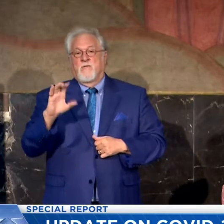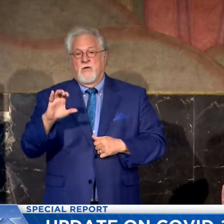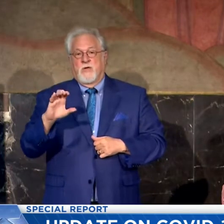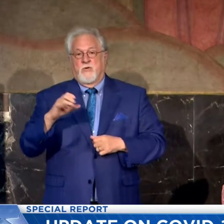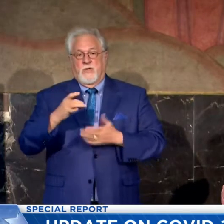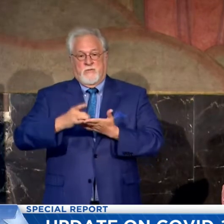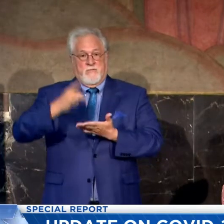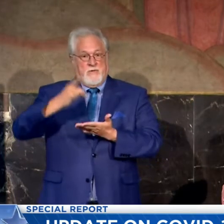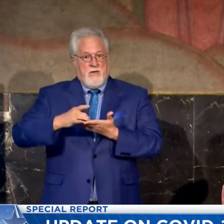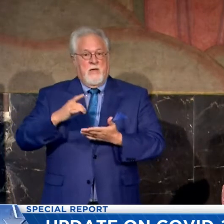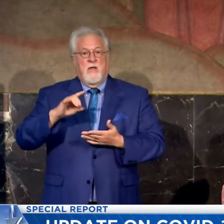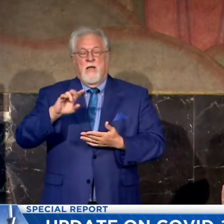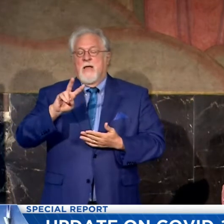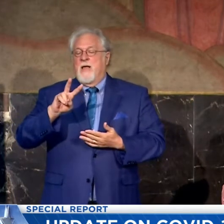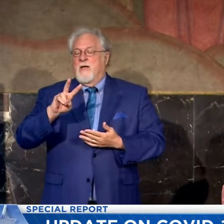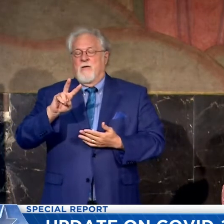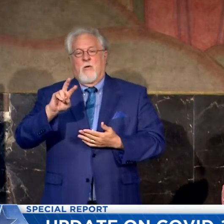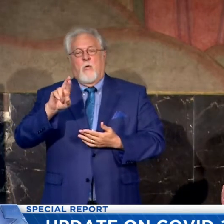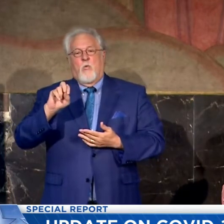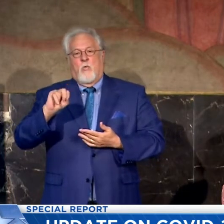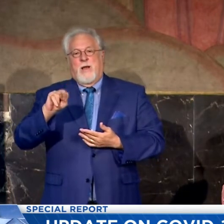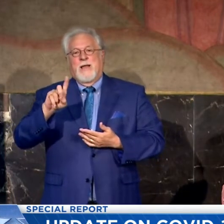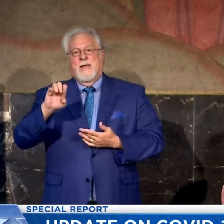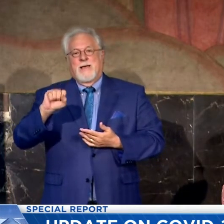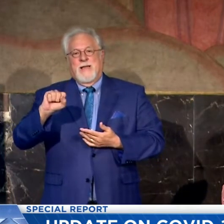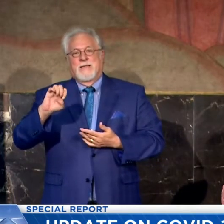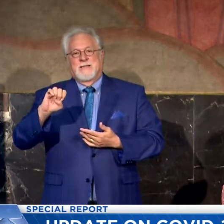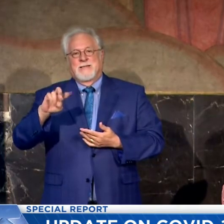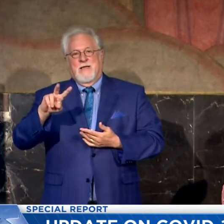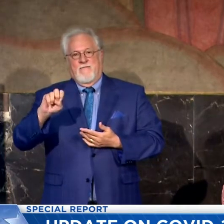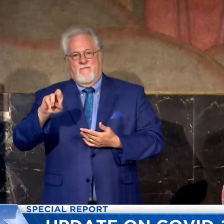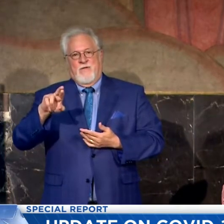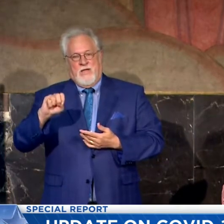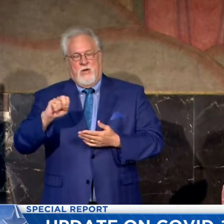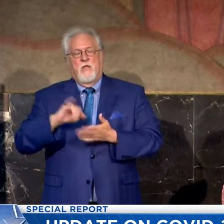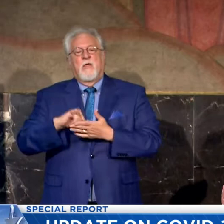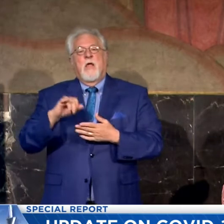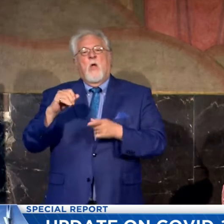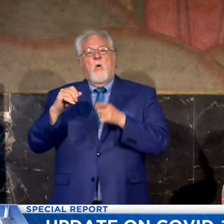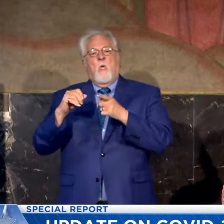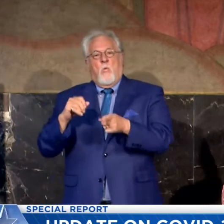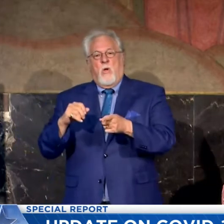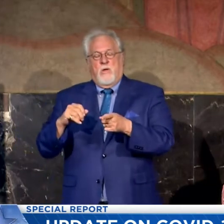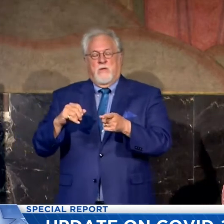WE RECEIVED THE FIRST ALLOCATION ON MAY 14 WHICH WAS